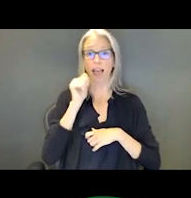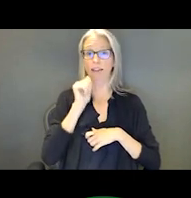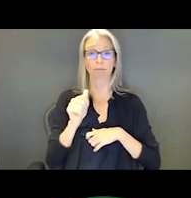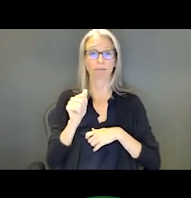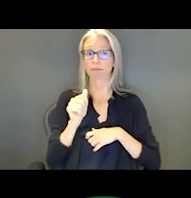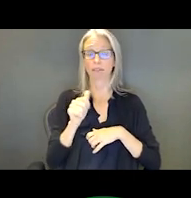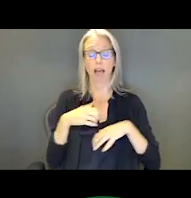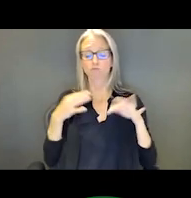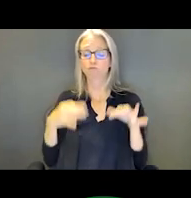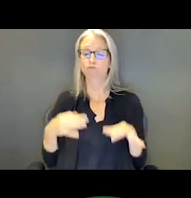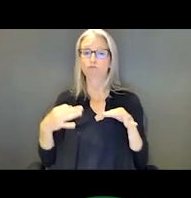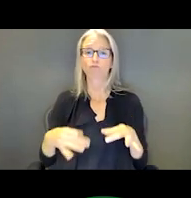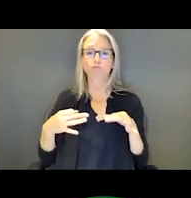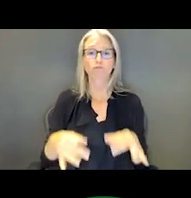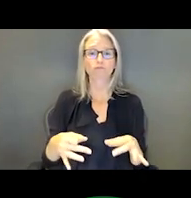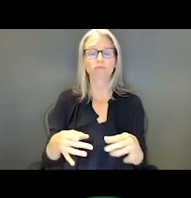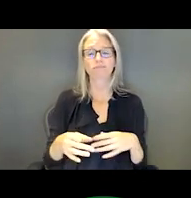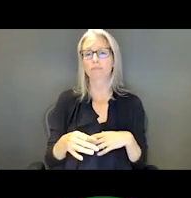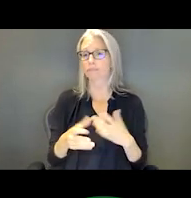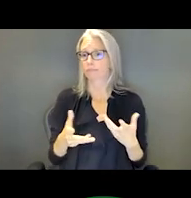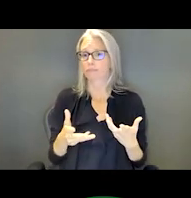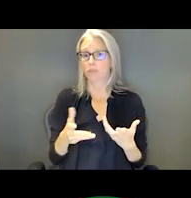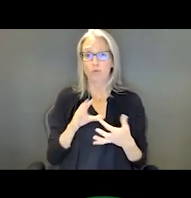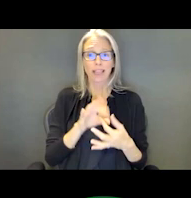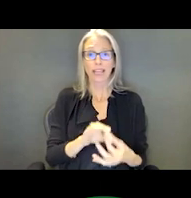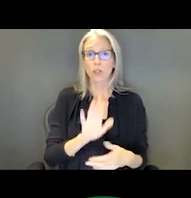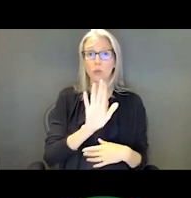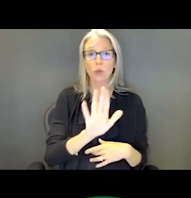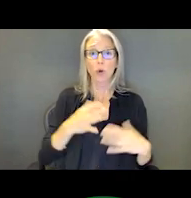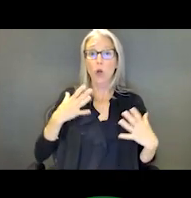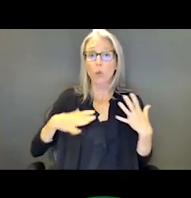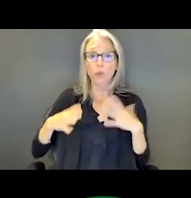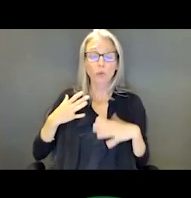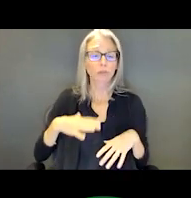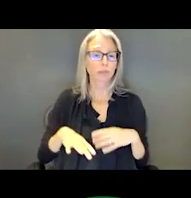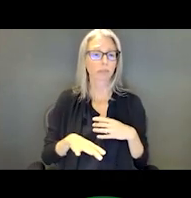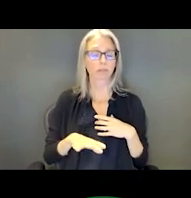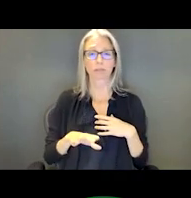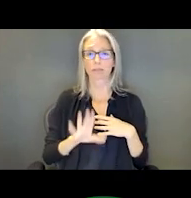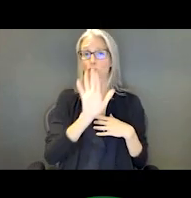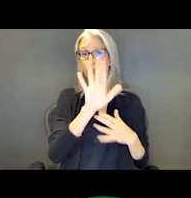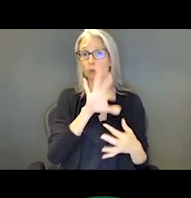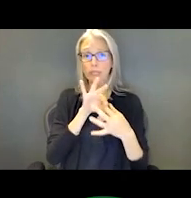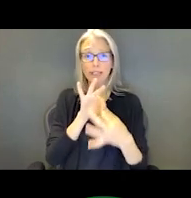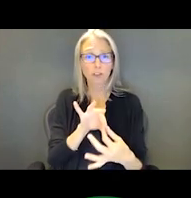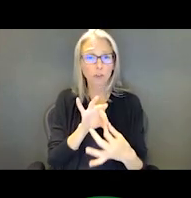What kind of relationships we have. Going into the natural environment for me is and